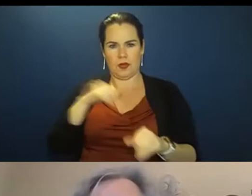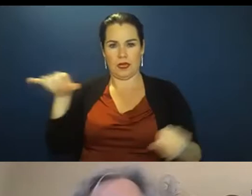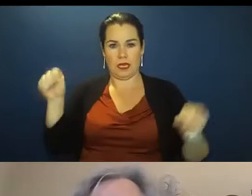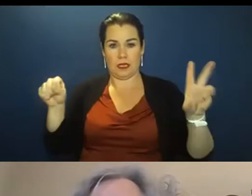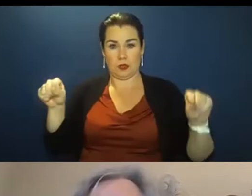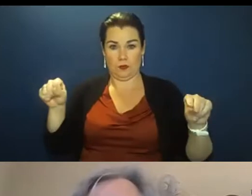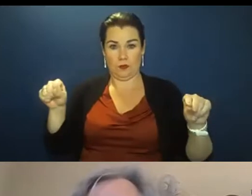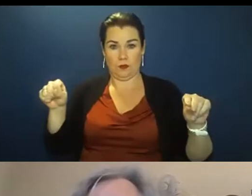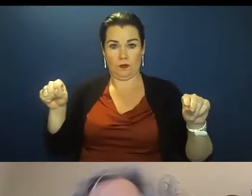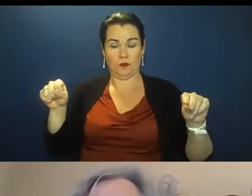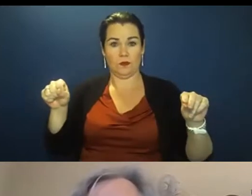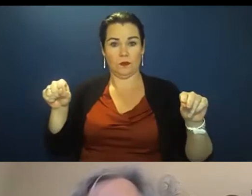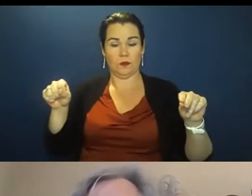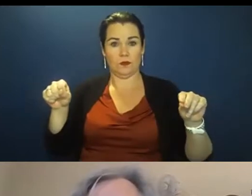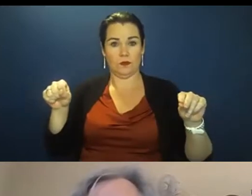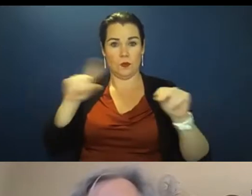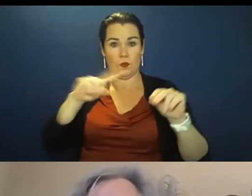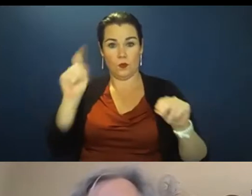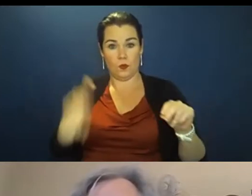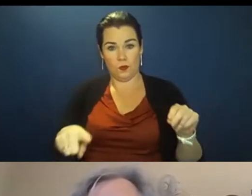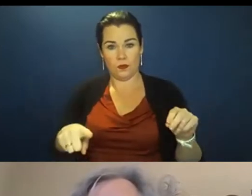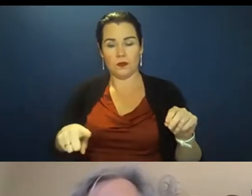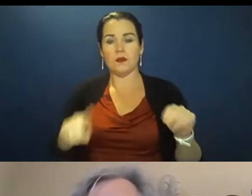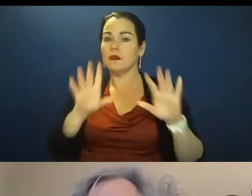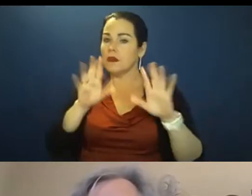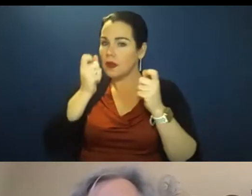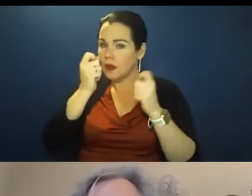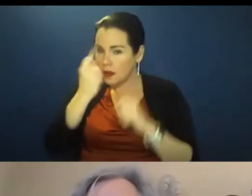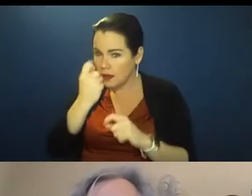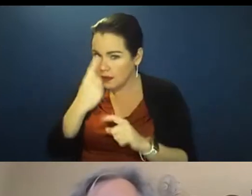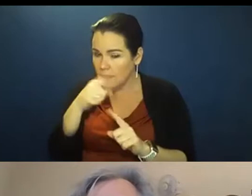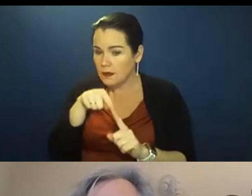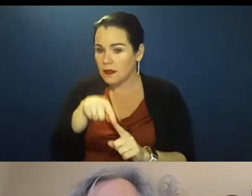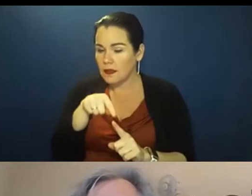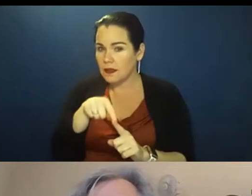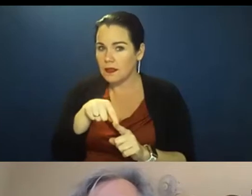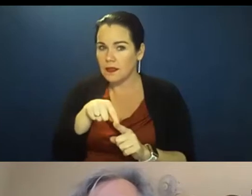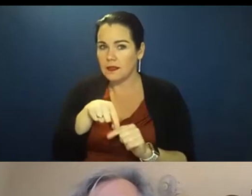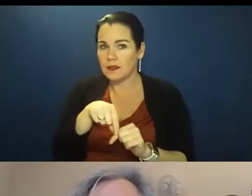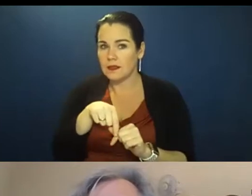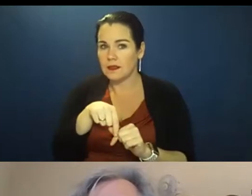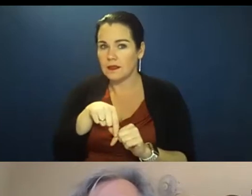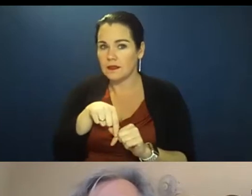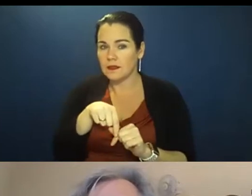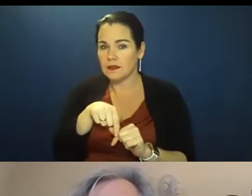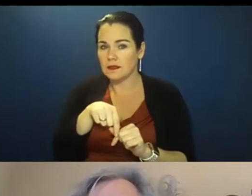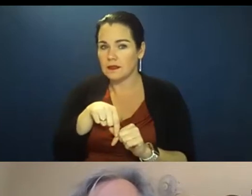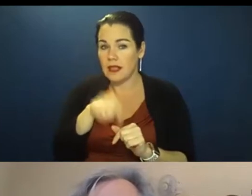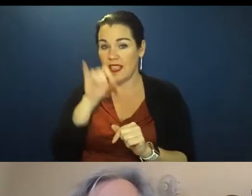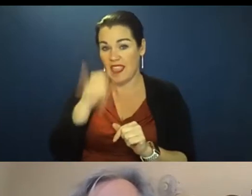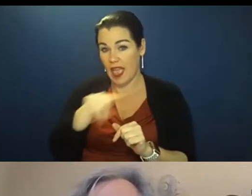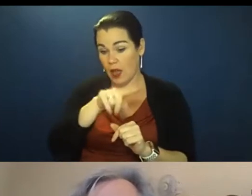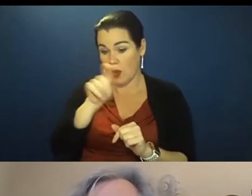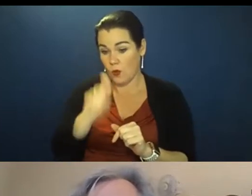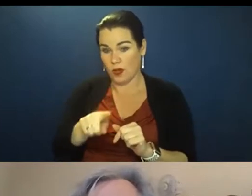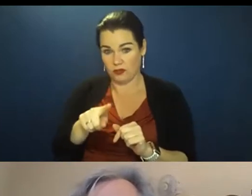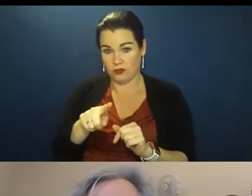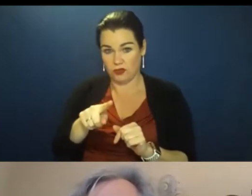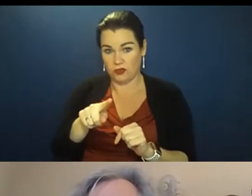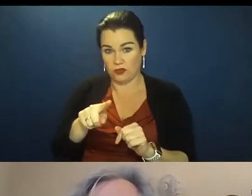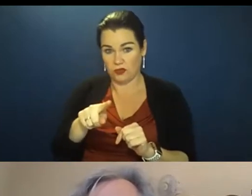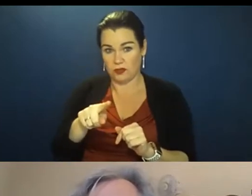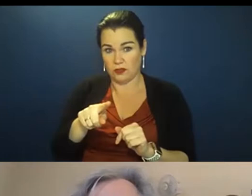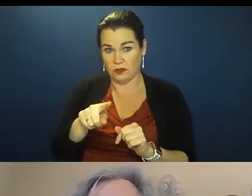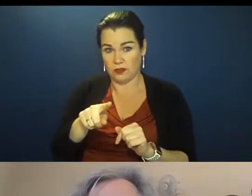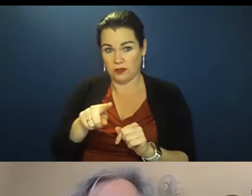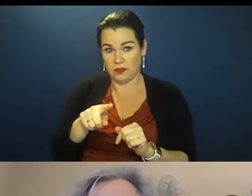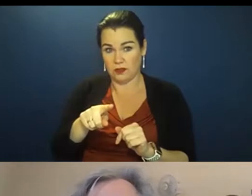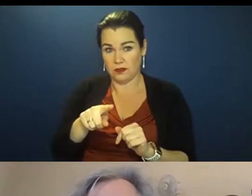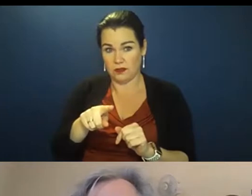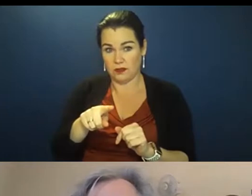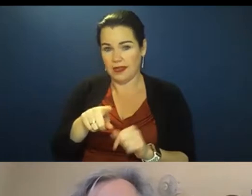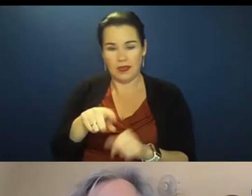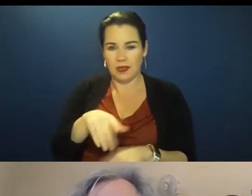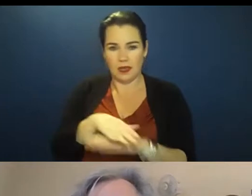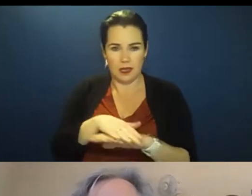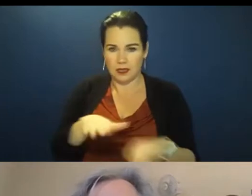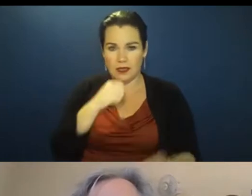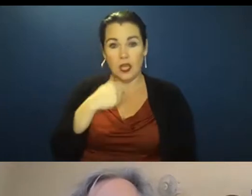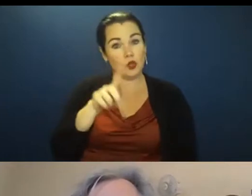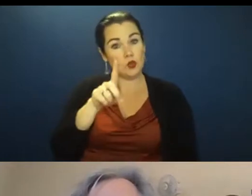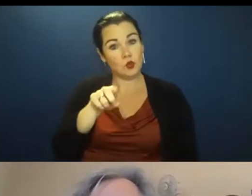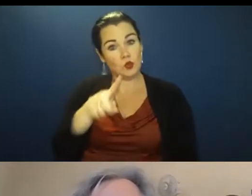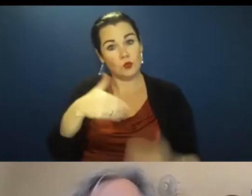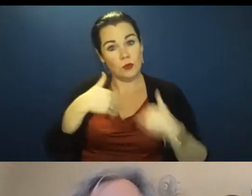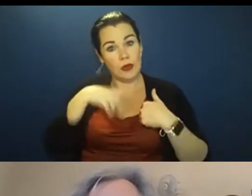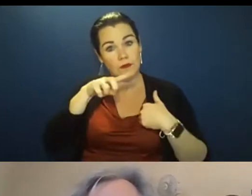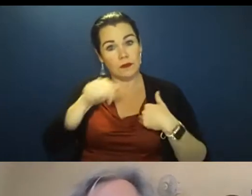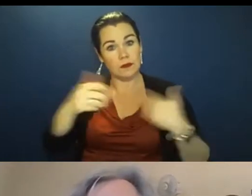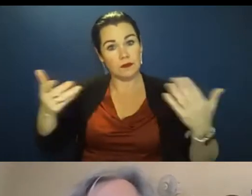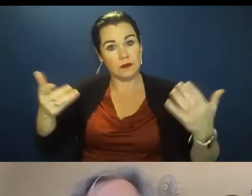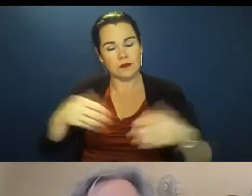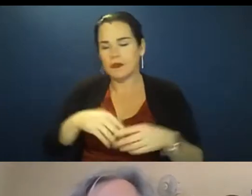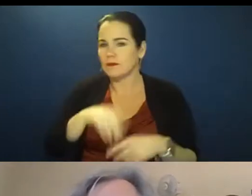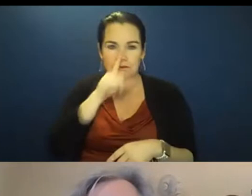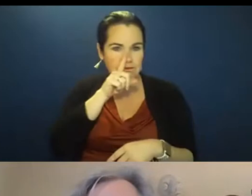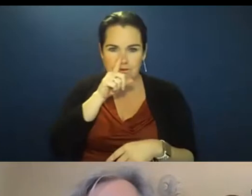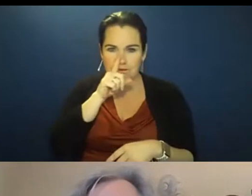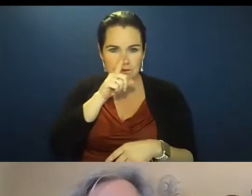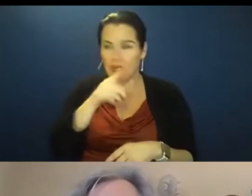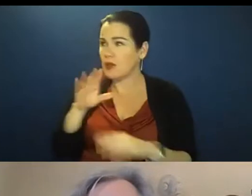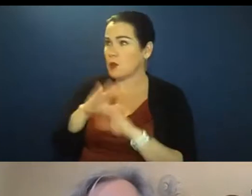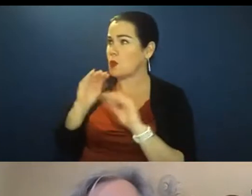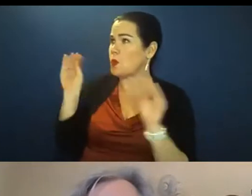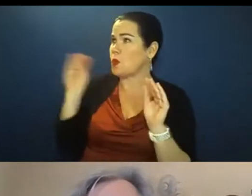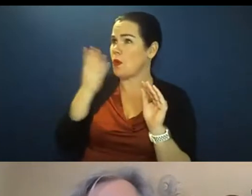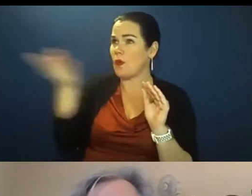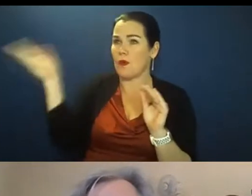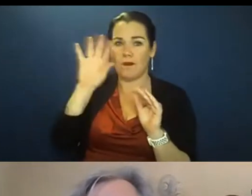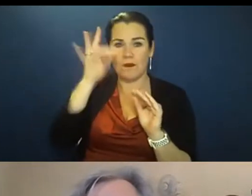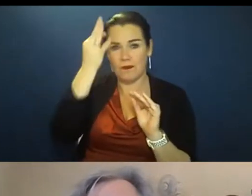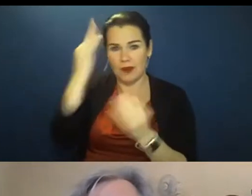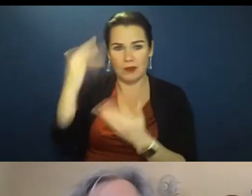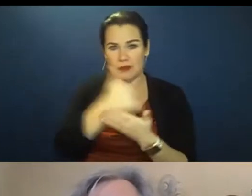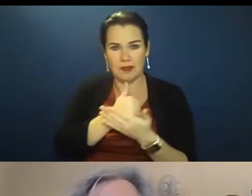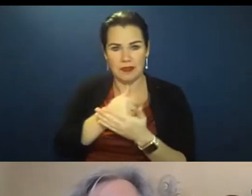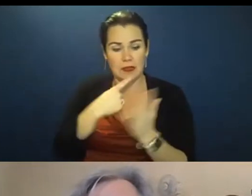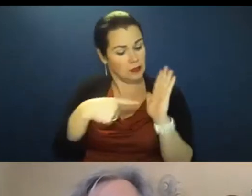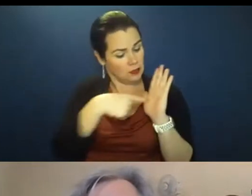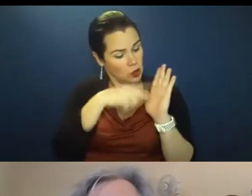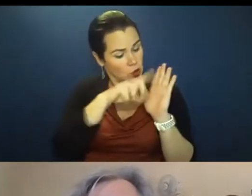I'll take a first stab. It's important to recognize that when you see a dichotemous yes/no disability indicater, the question that populates that question does not say "Do you have a disability." I don't know of any federal data collection question